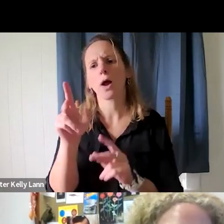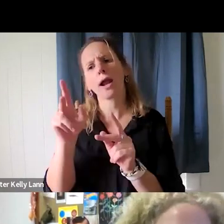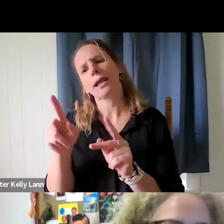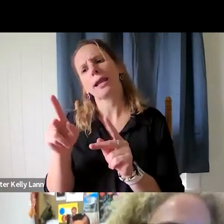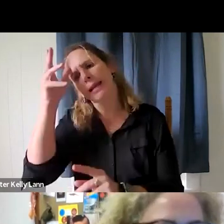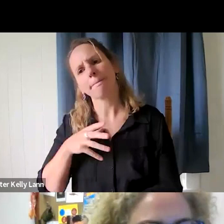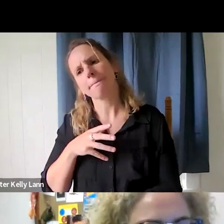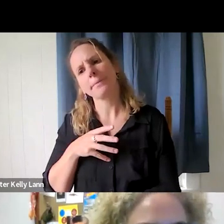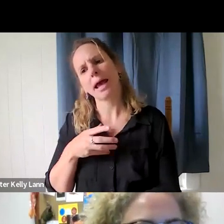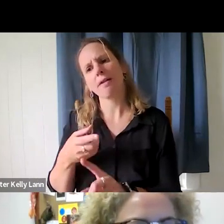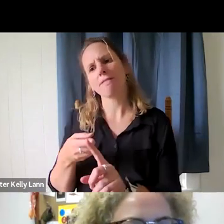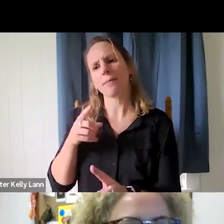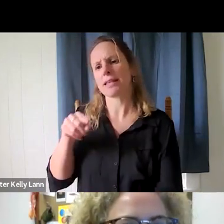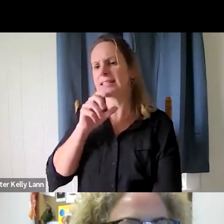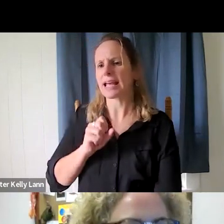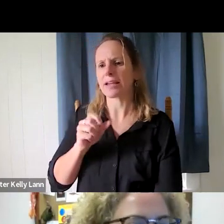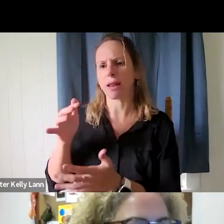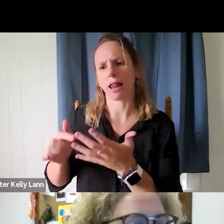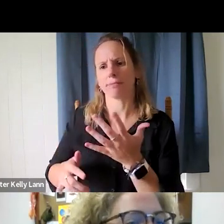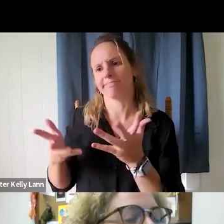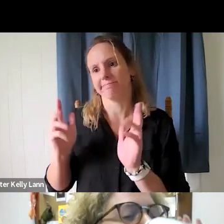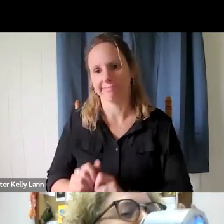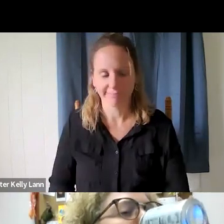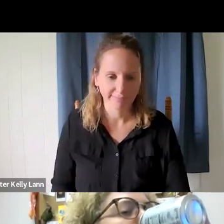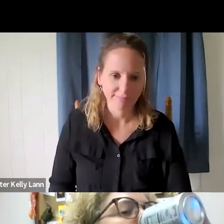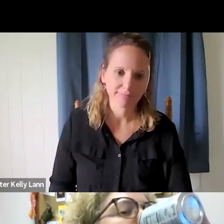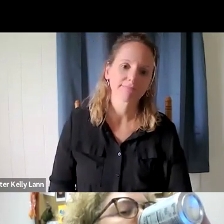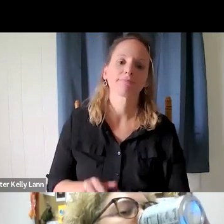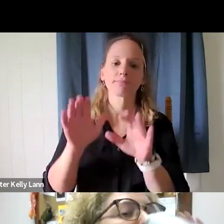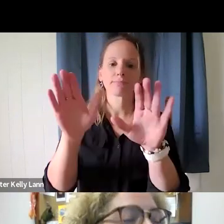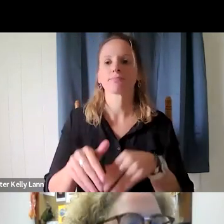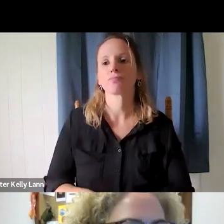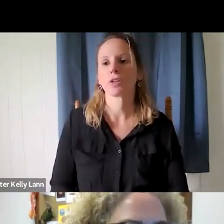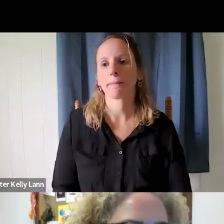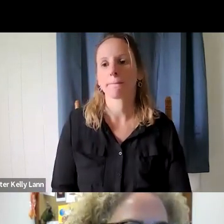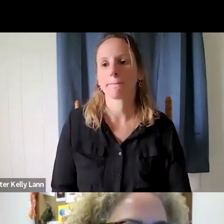and left it at that. So great. So you've learned.